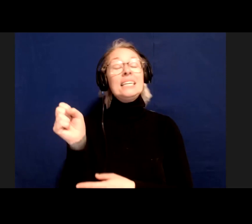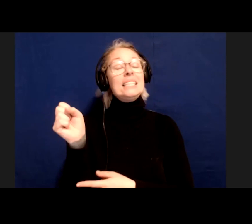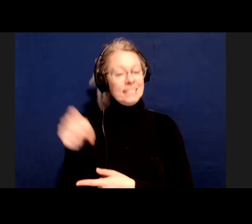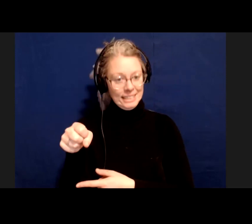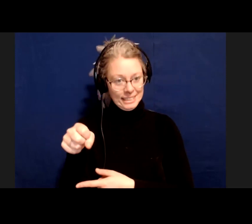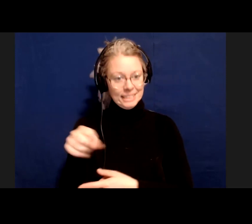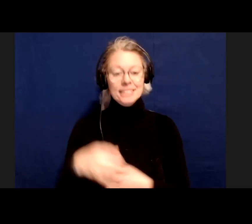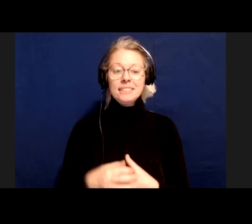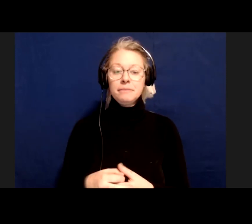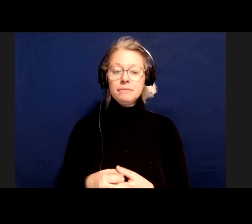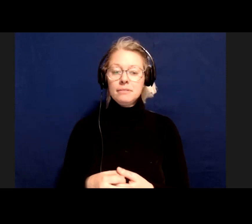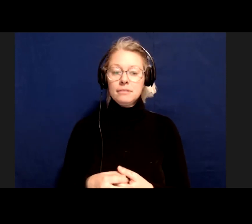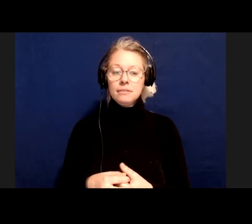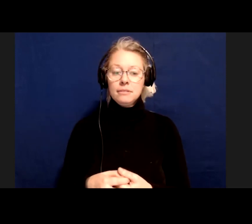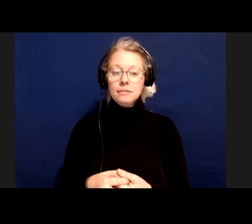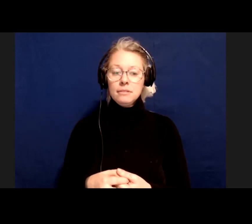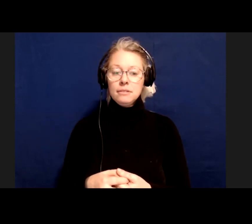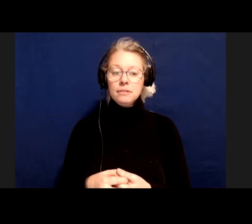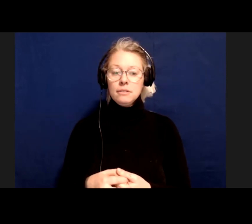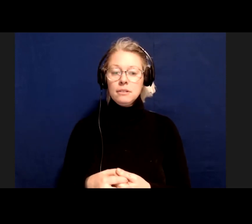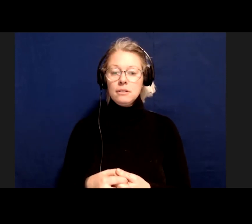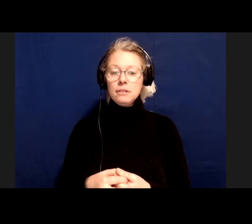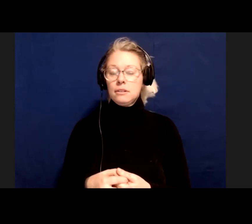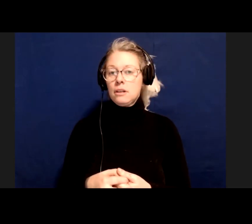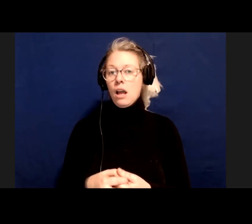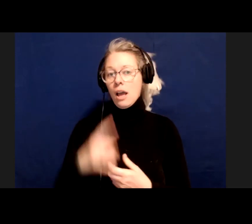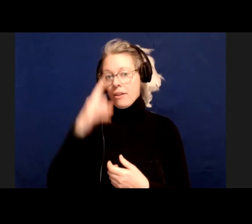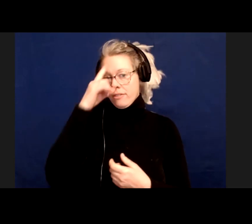through the kind of engagement activity that we're talking about, you heard Melissa speak